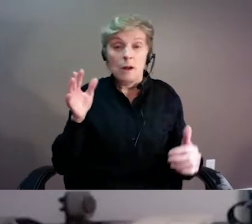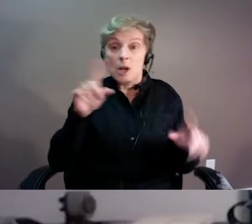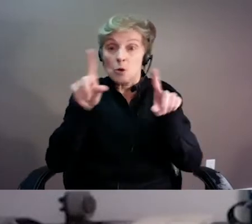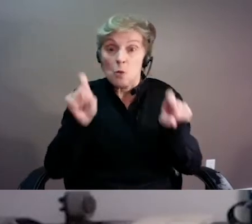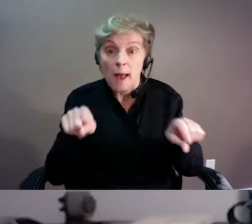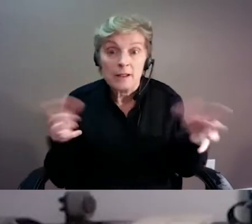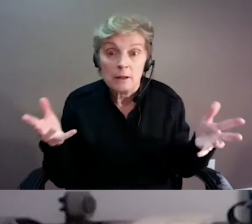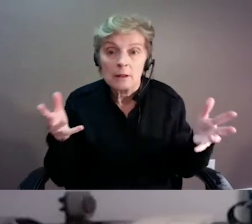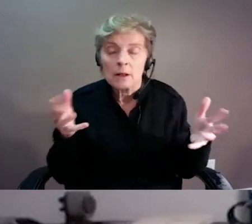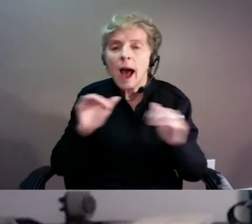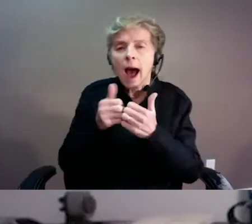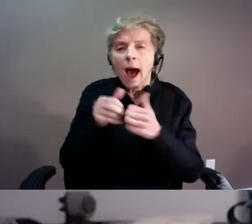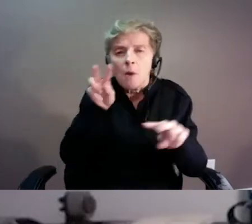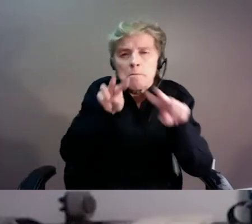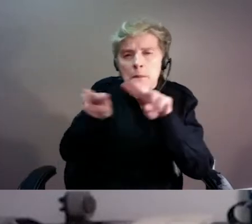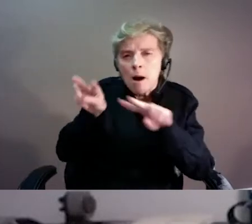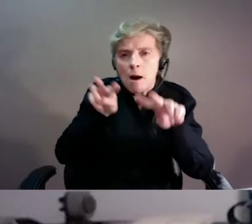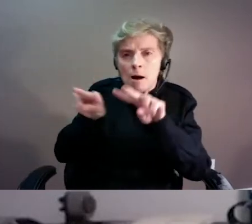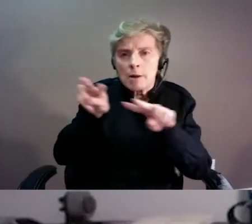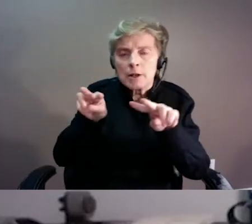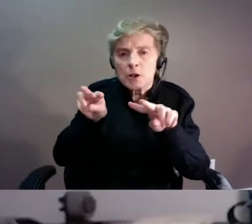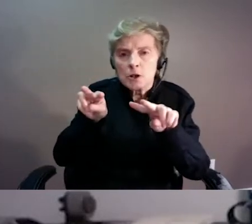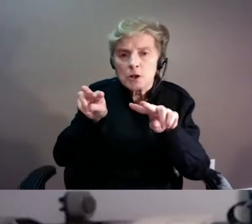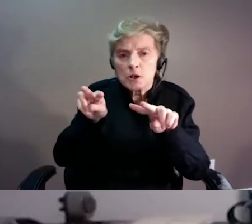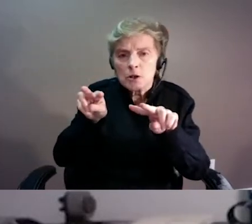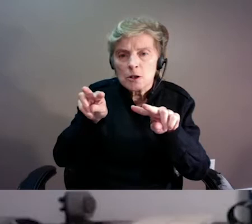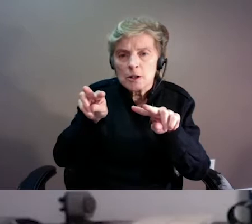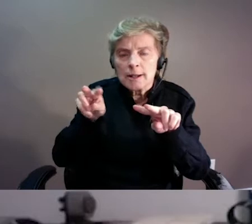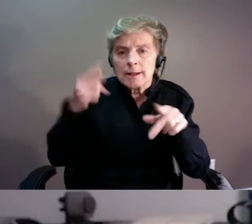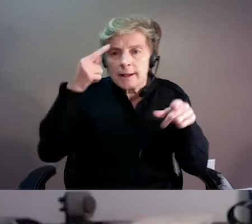There was a lot of concern when you were drafting about setting up a new treaty body